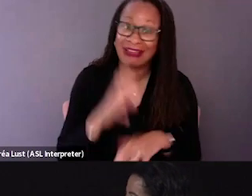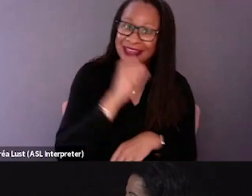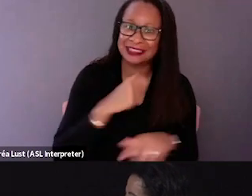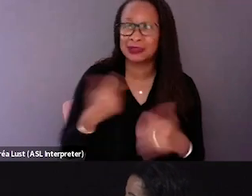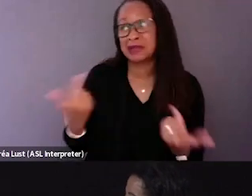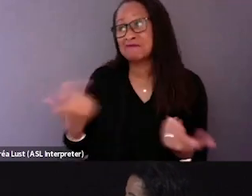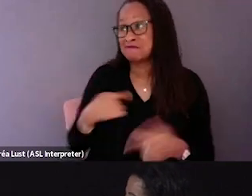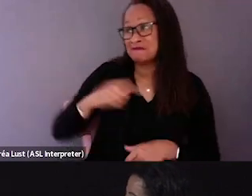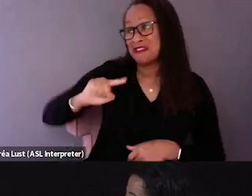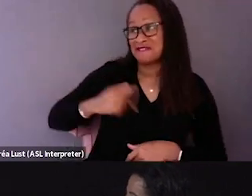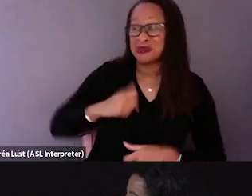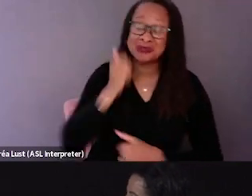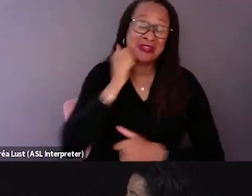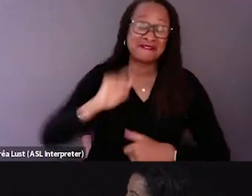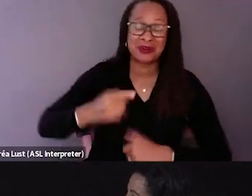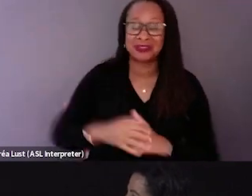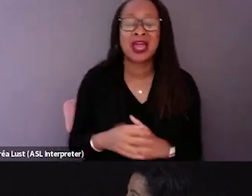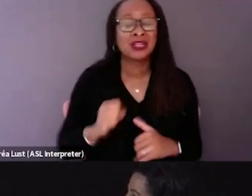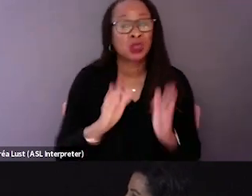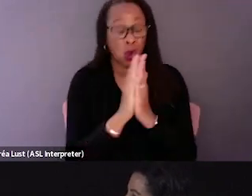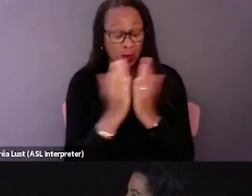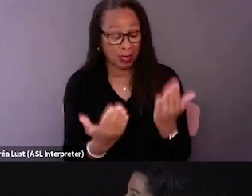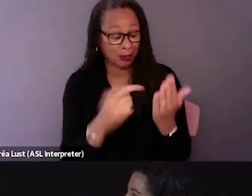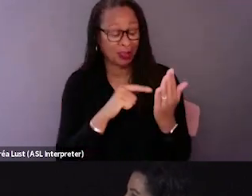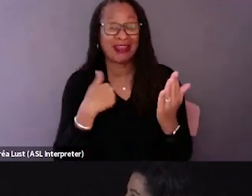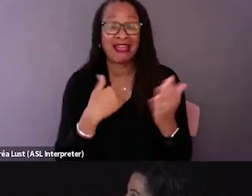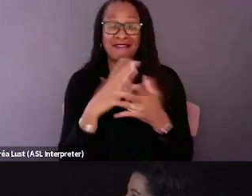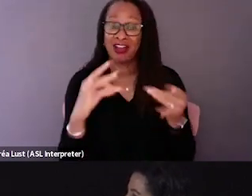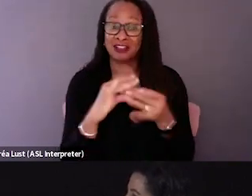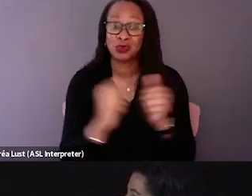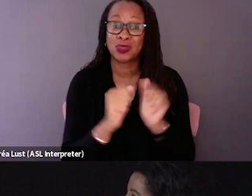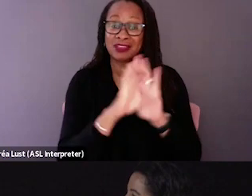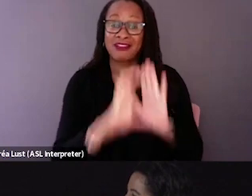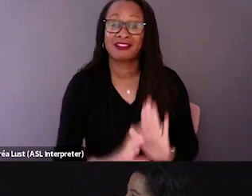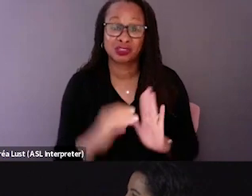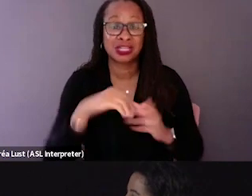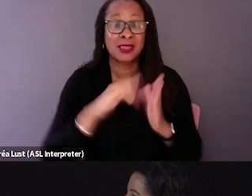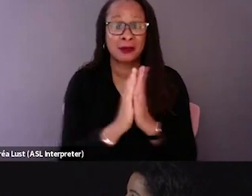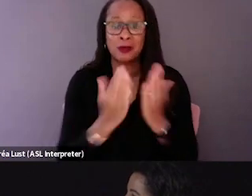But yeah, I mean, just opening up that book and being able to have a conversation with the characters that I wasn't having with my own friends,